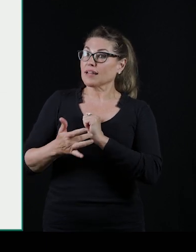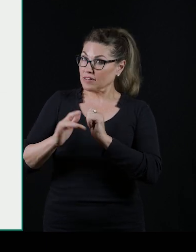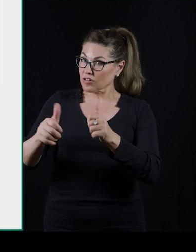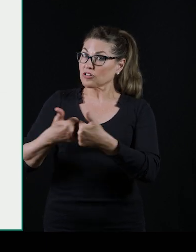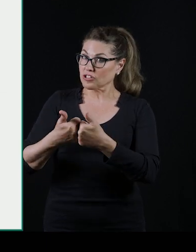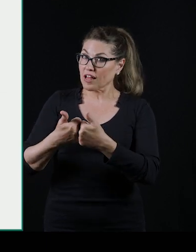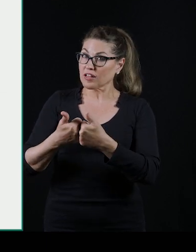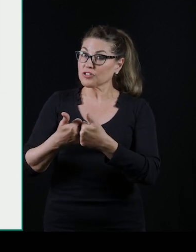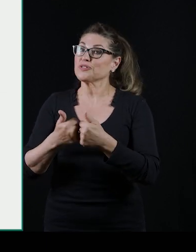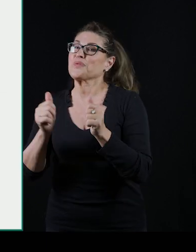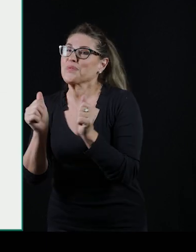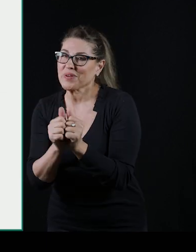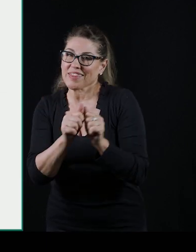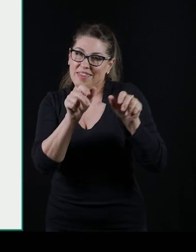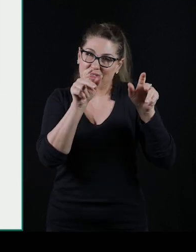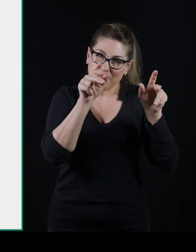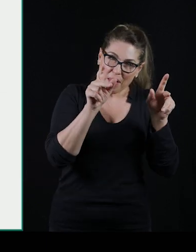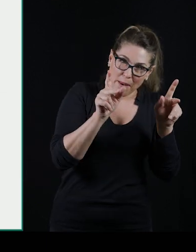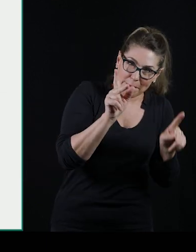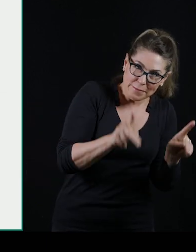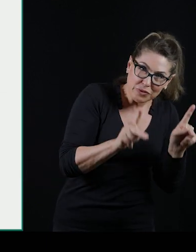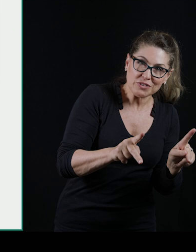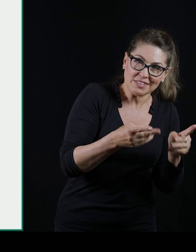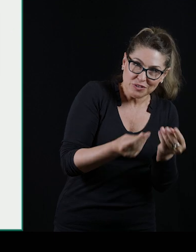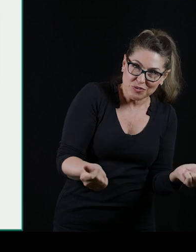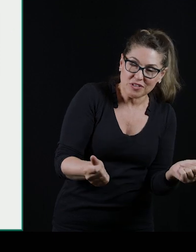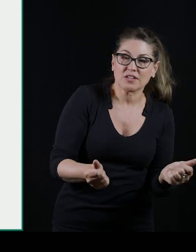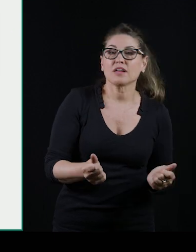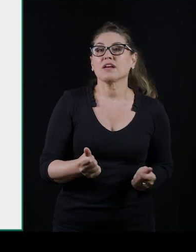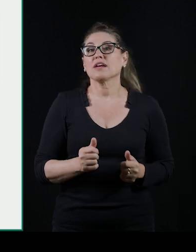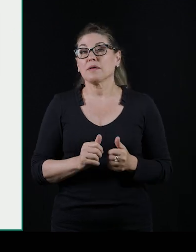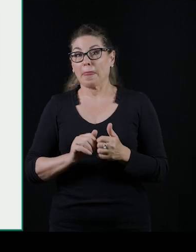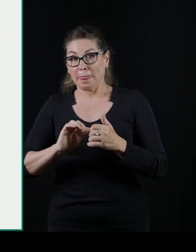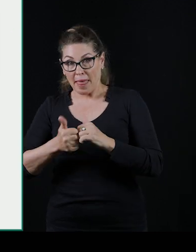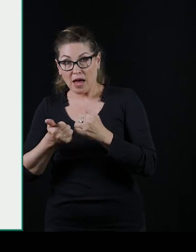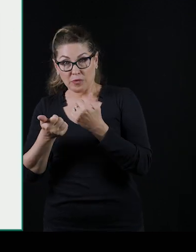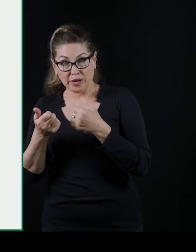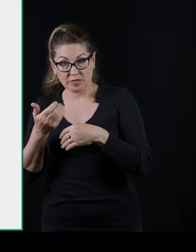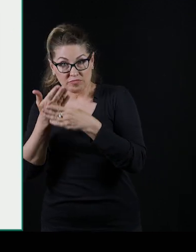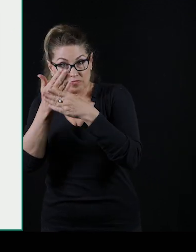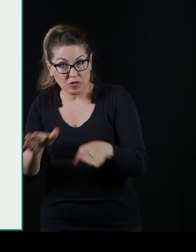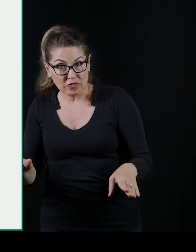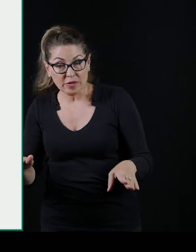a technical challenge, but the human solution. So we overcame this by working hard